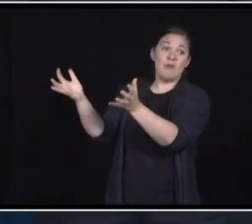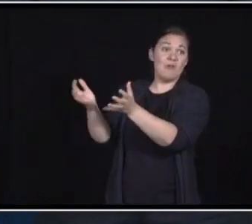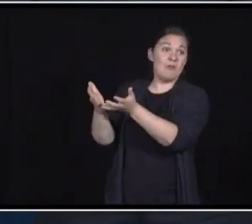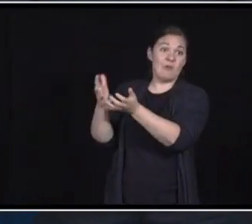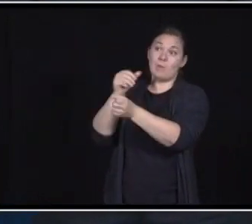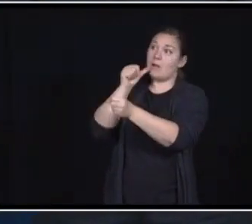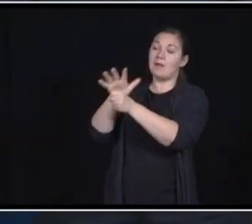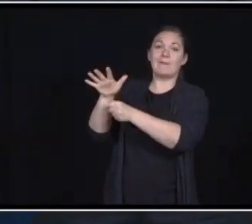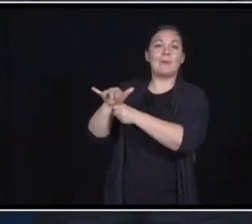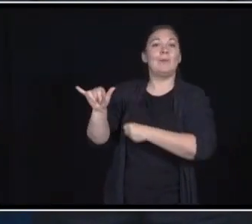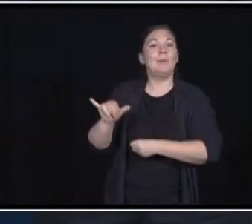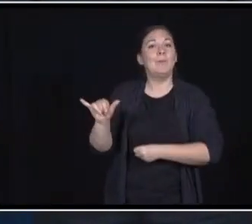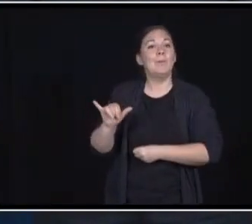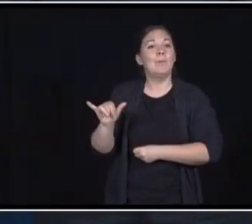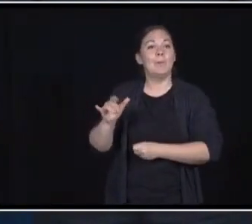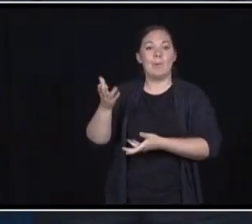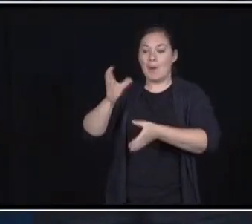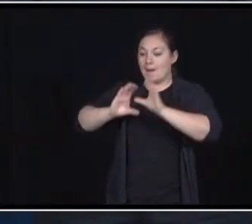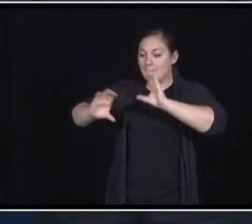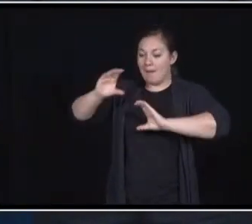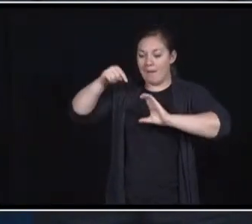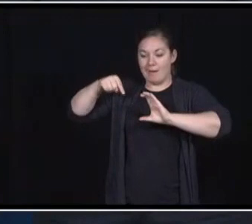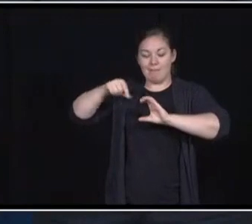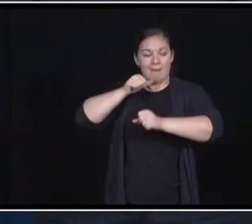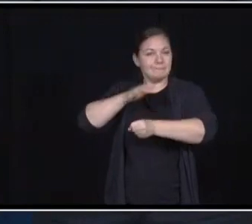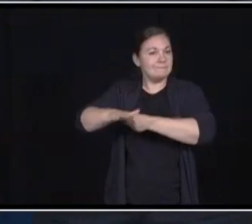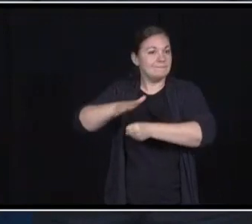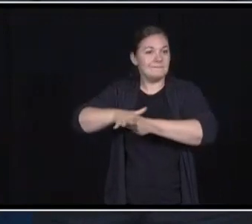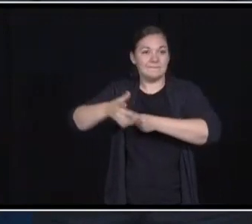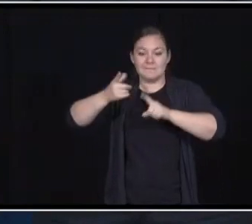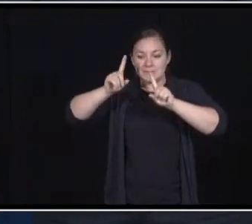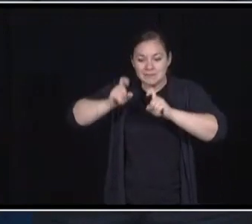On the testing mechanisms.